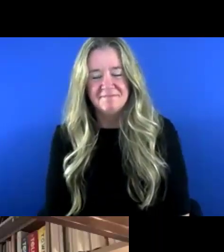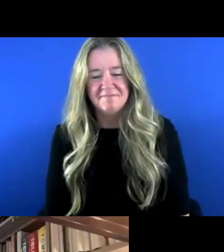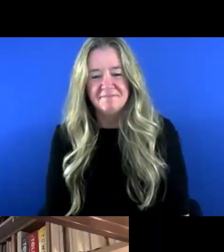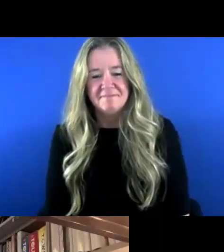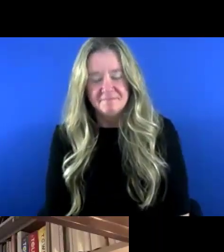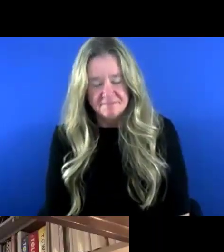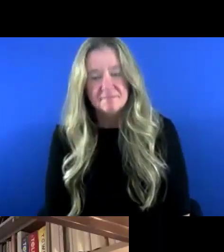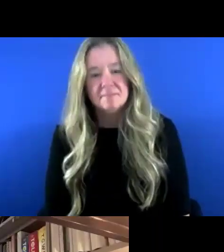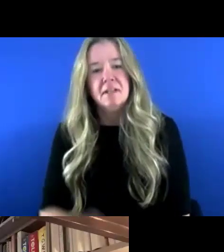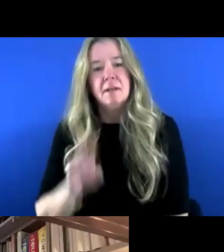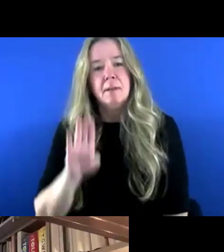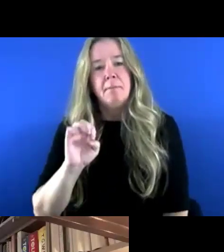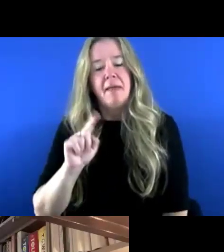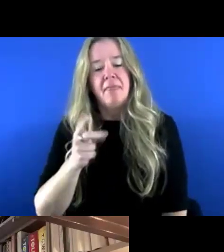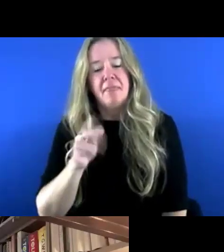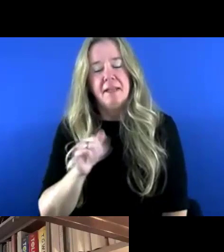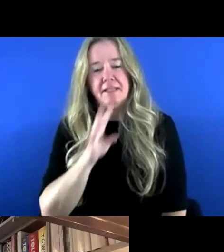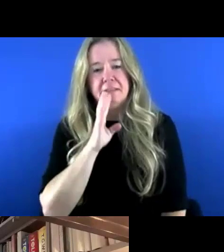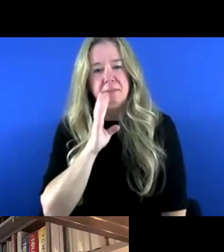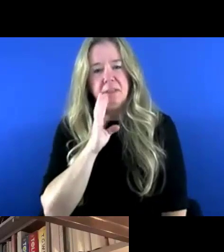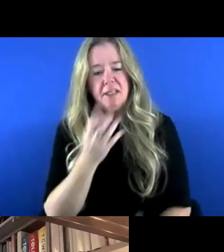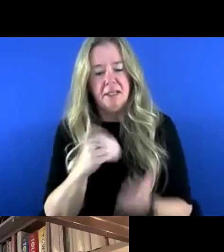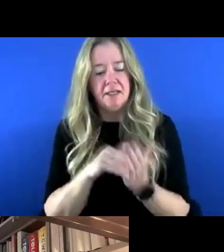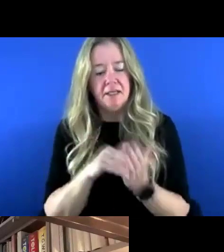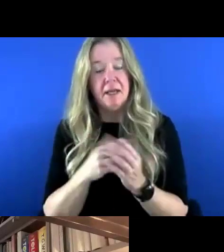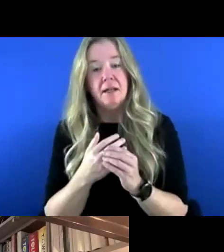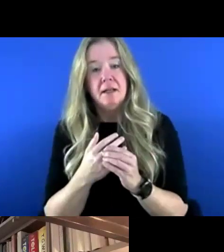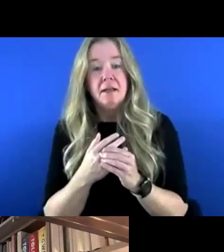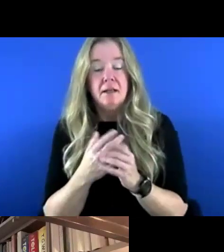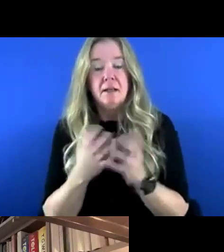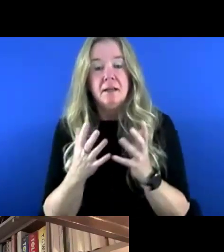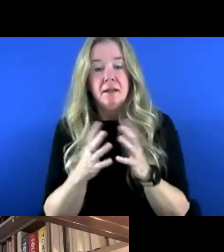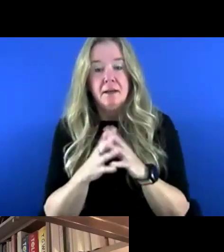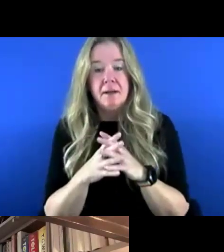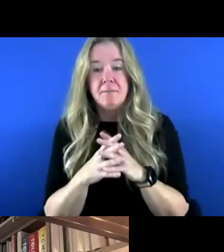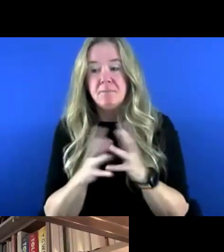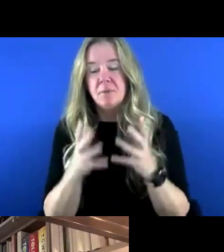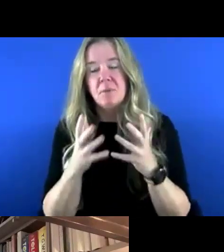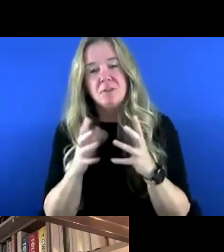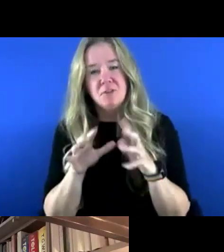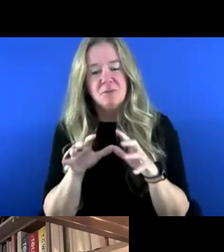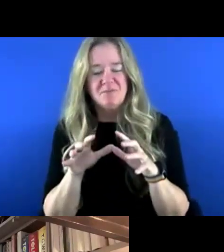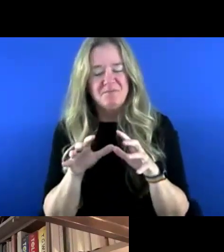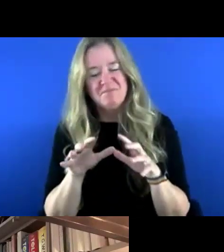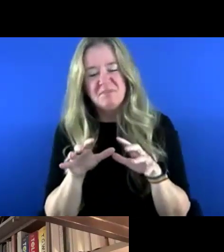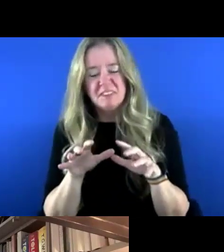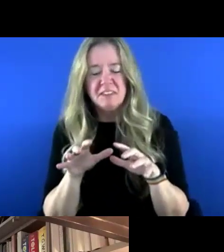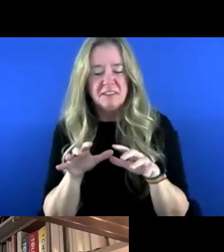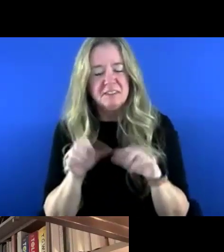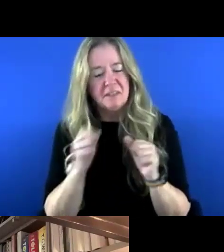BETHANY BLINSTRUB >> This is Bethany again. I was going to take what Leeann was just saying and talk